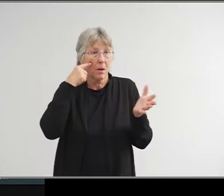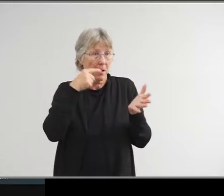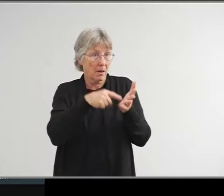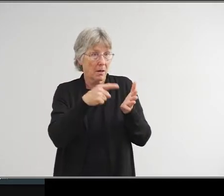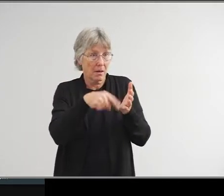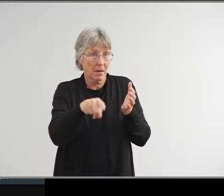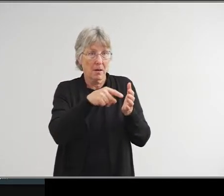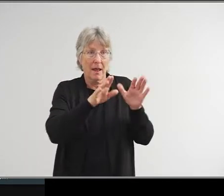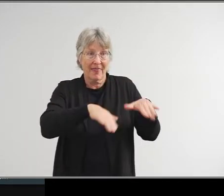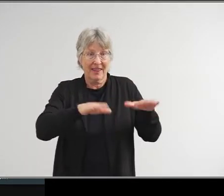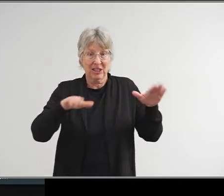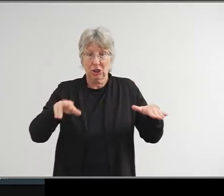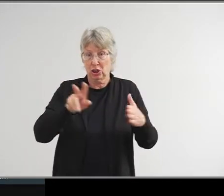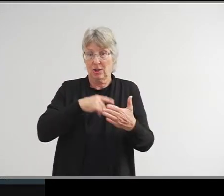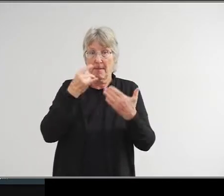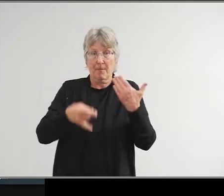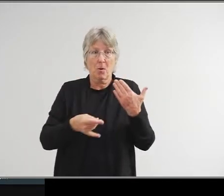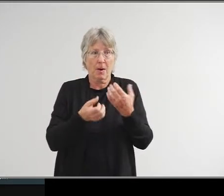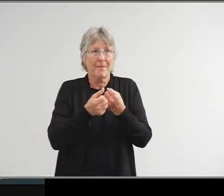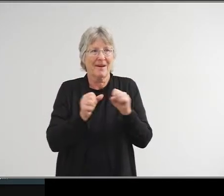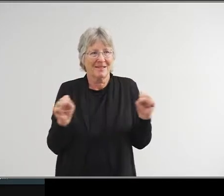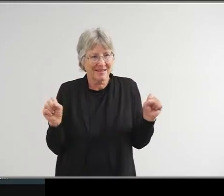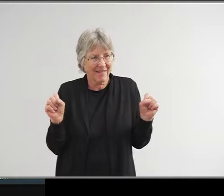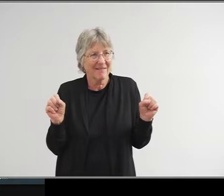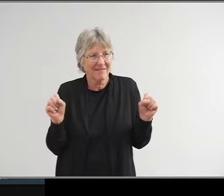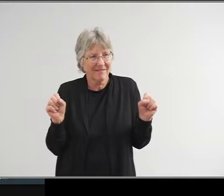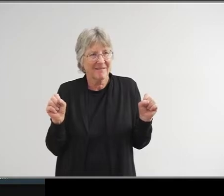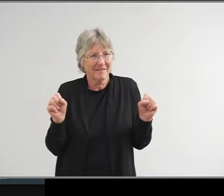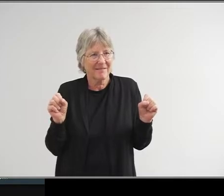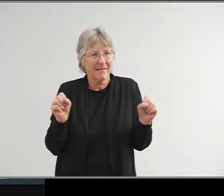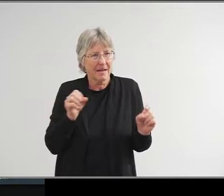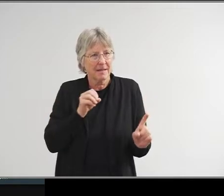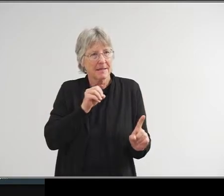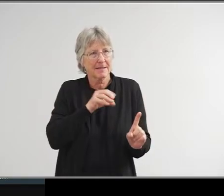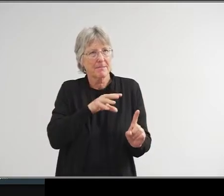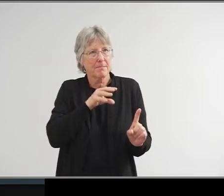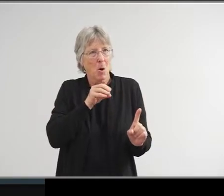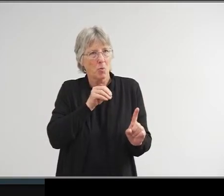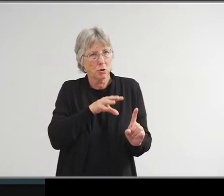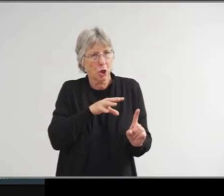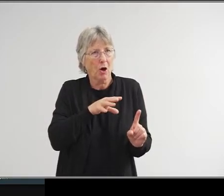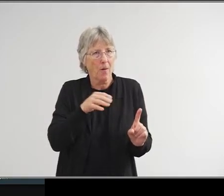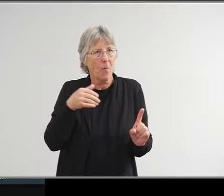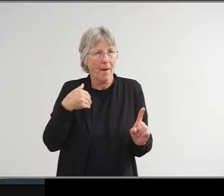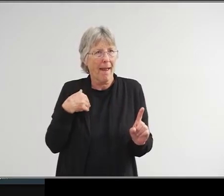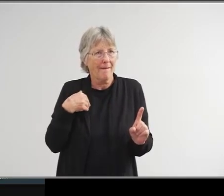in those programs are safe. And that the exposure that we have COVID related